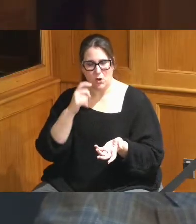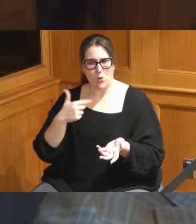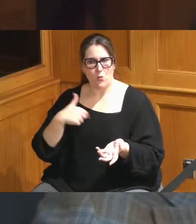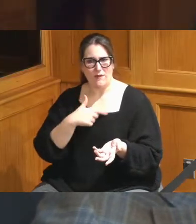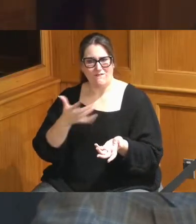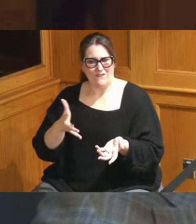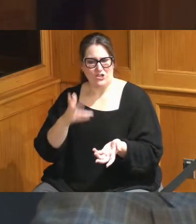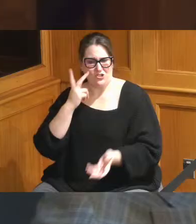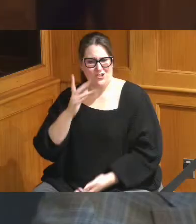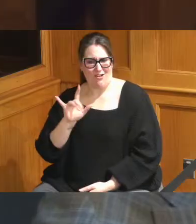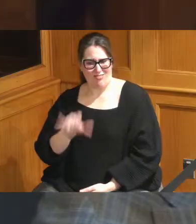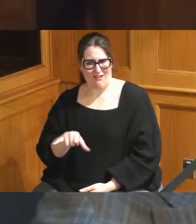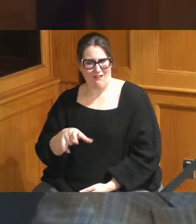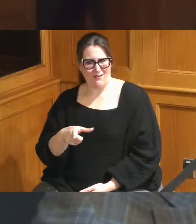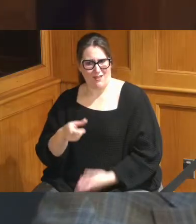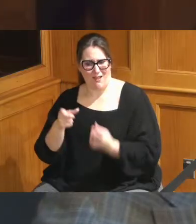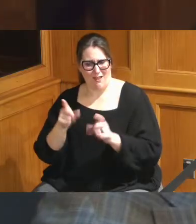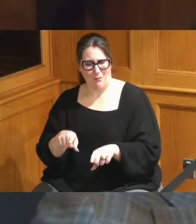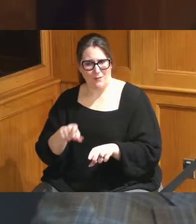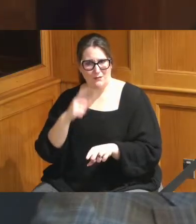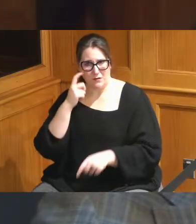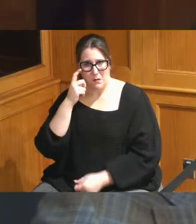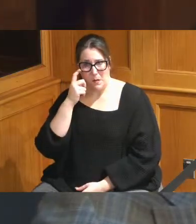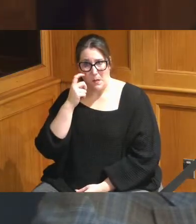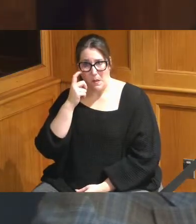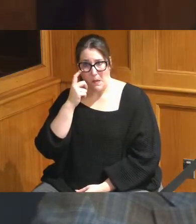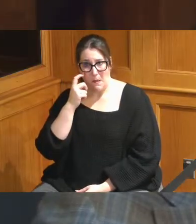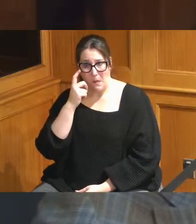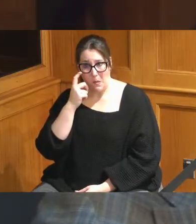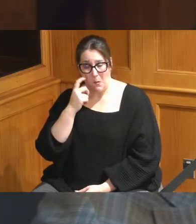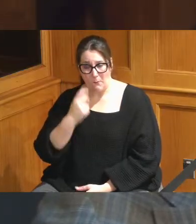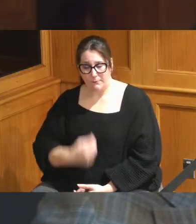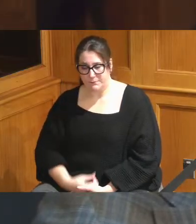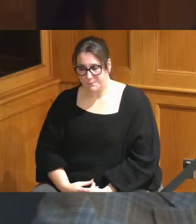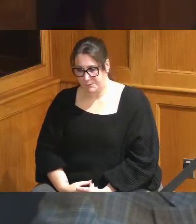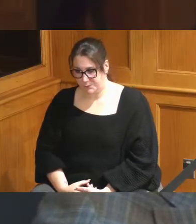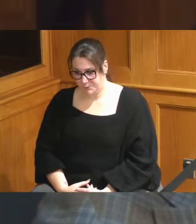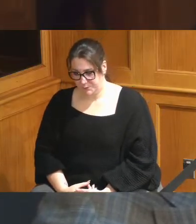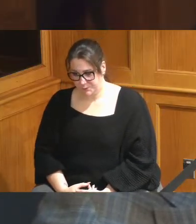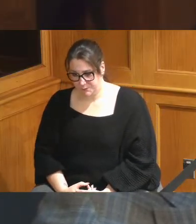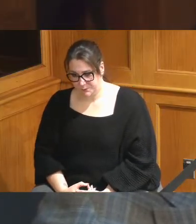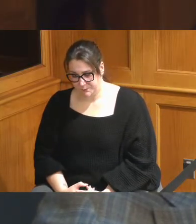The people we originally dealt with are some new people that come in and they don't know anything